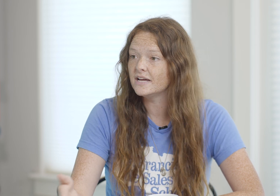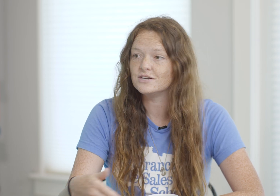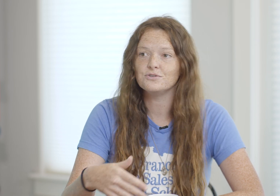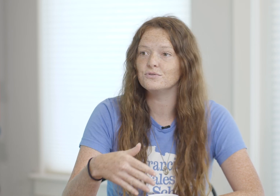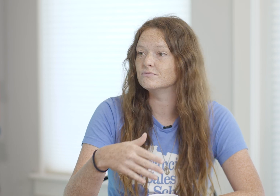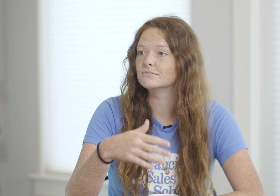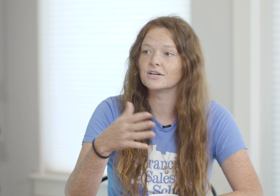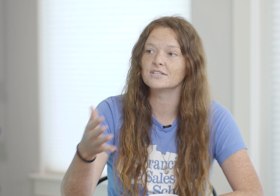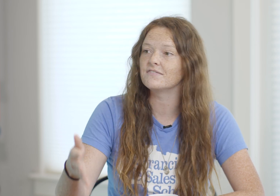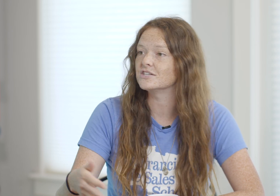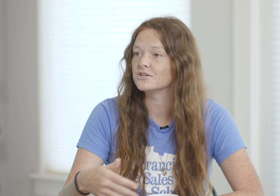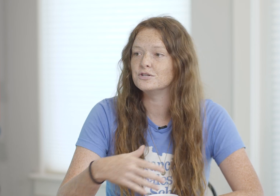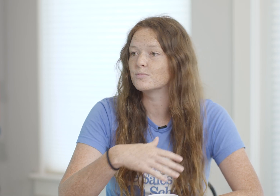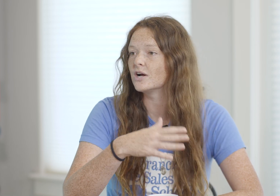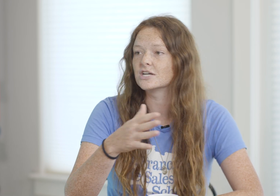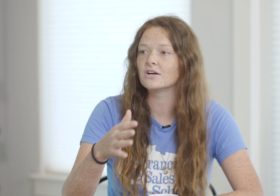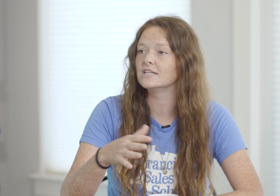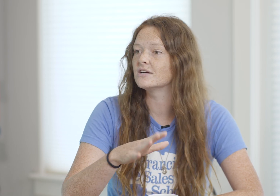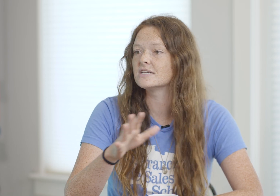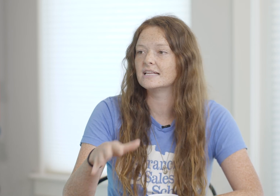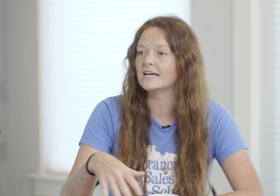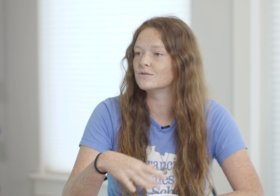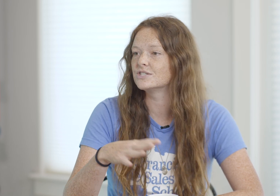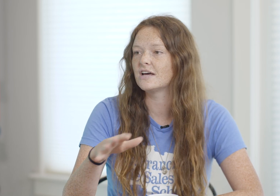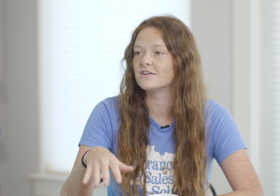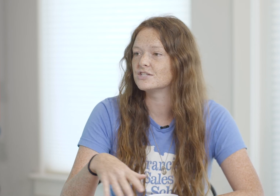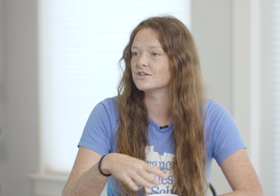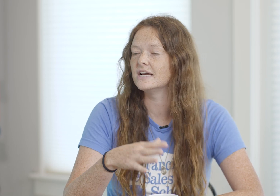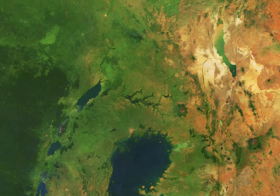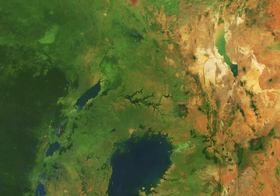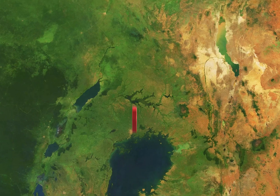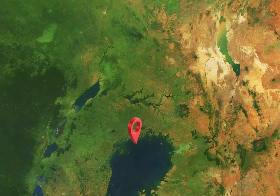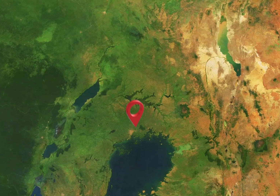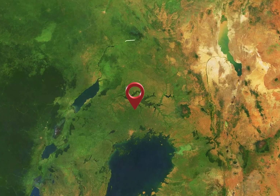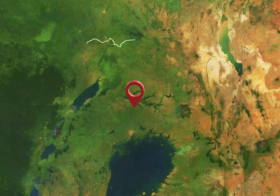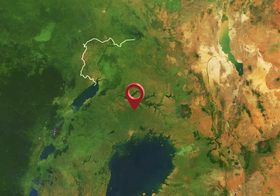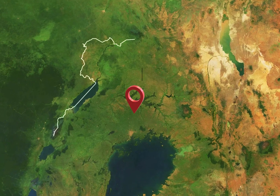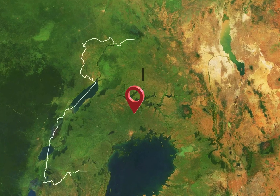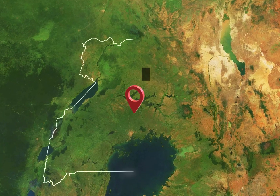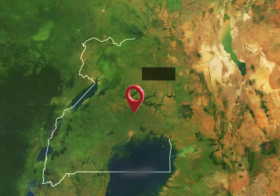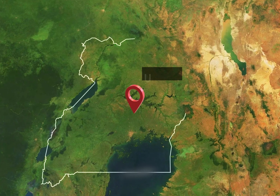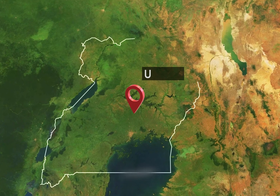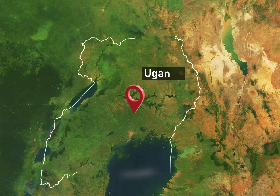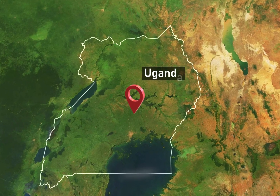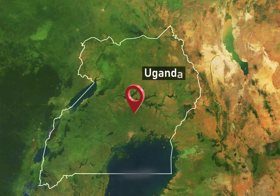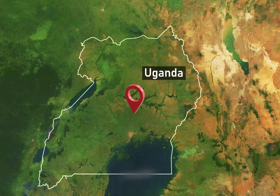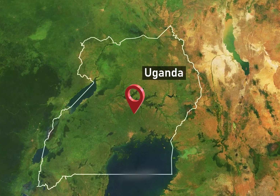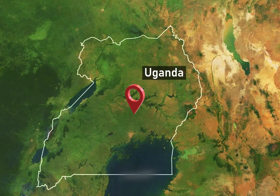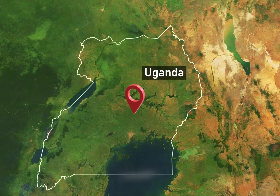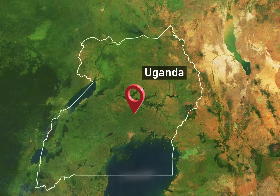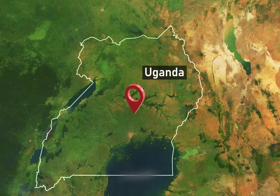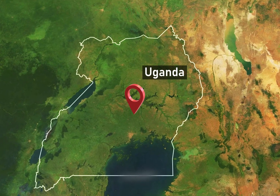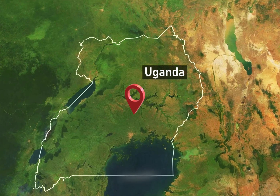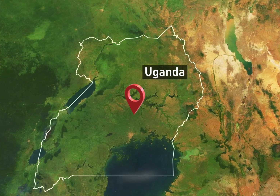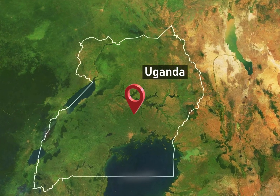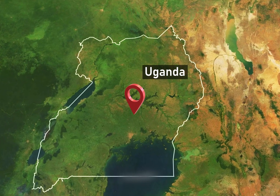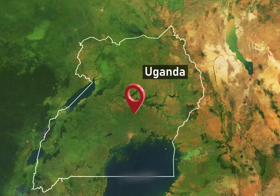and do their Deaf history, do a project on their sign language, Deaf history. So I chose Uganda. did the research. My heart was broke,